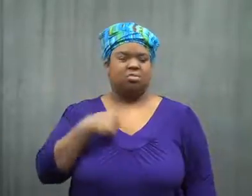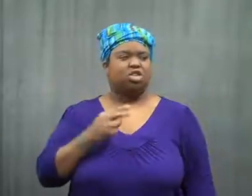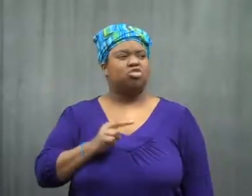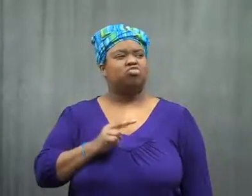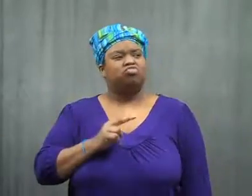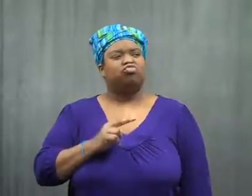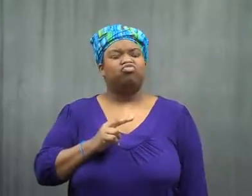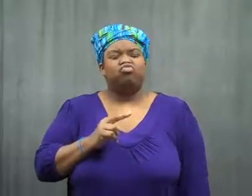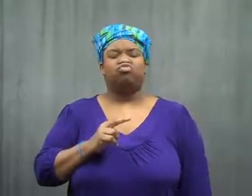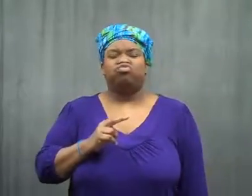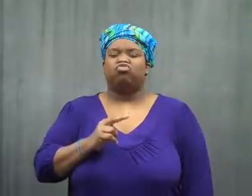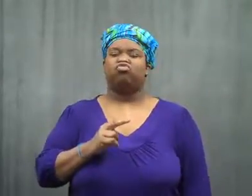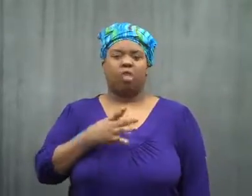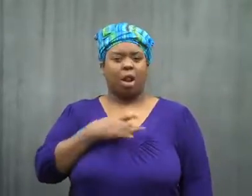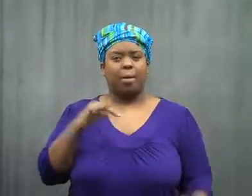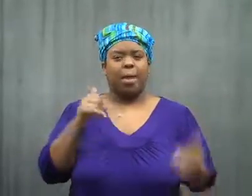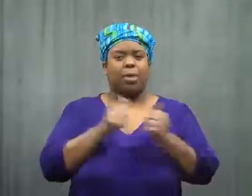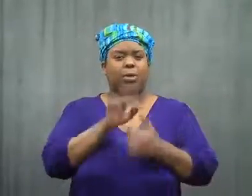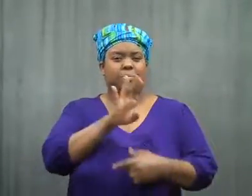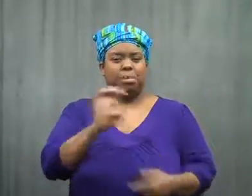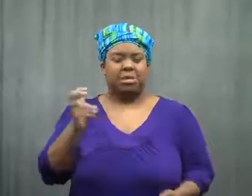I didn't pay attention. I liked to play with bees.